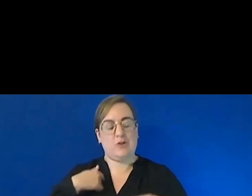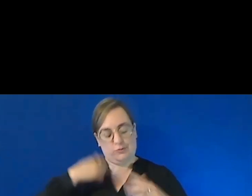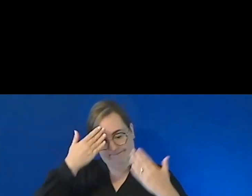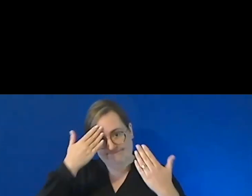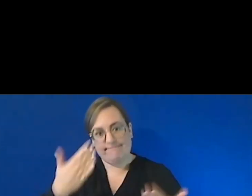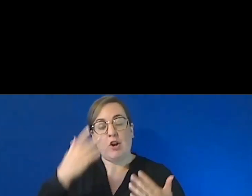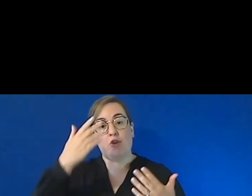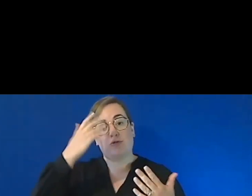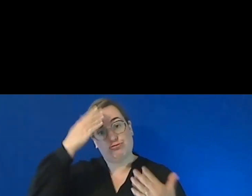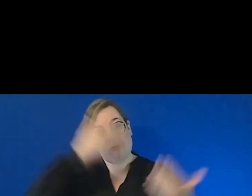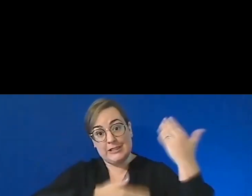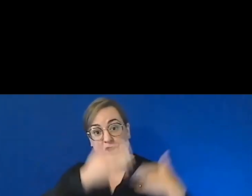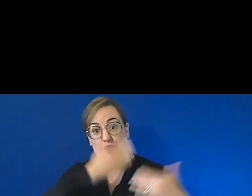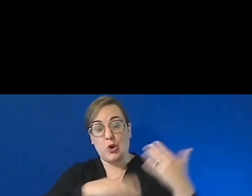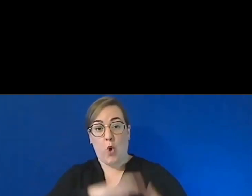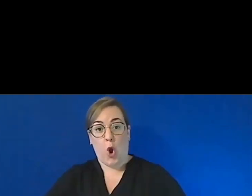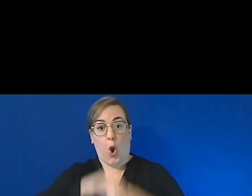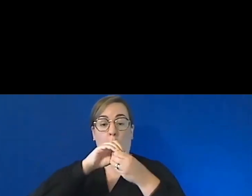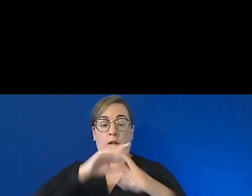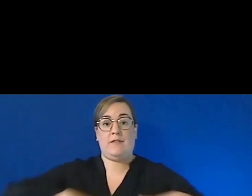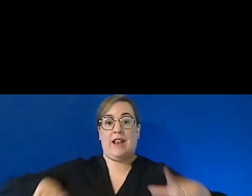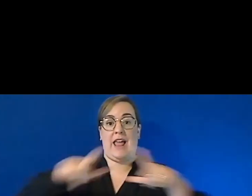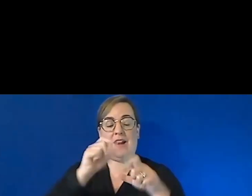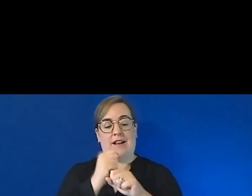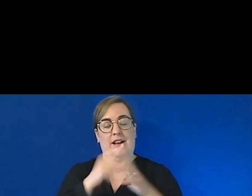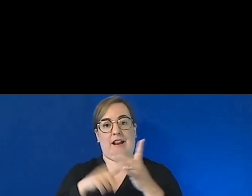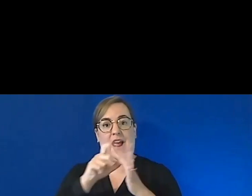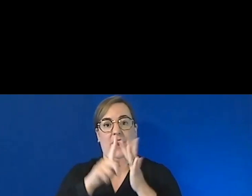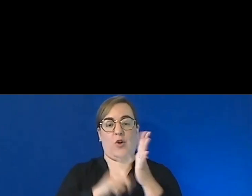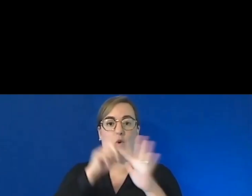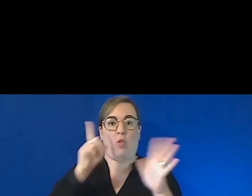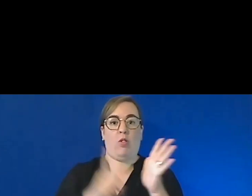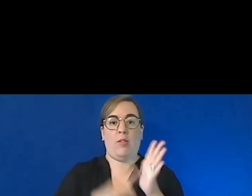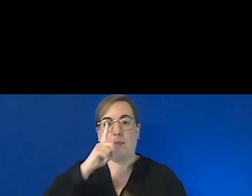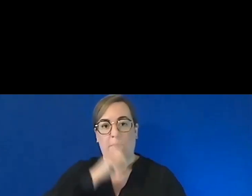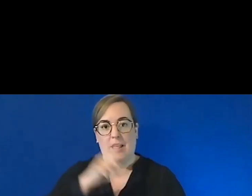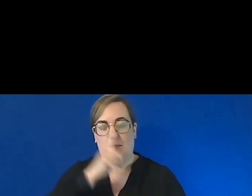the Gadigal people of the Eora Nation. This is their land, never ceded, always sacred.